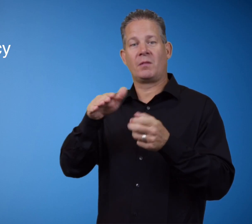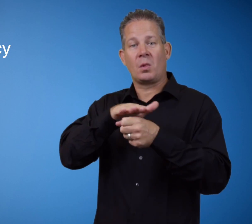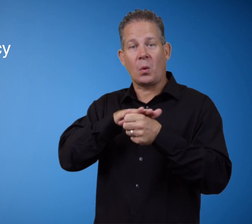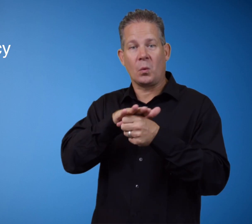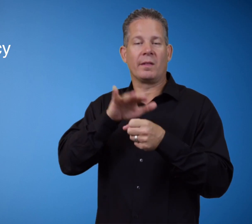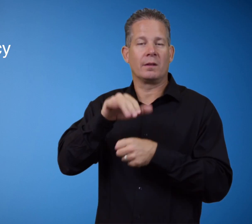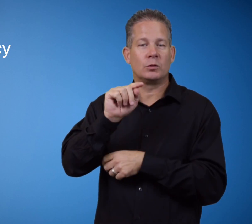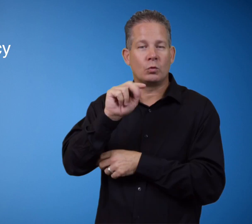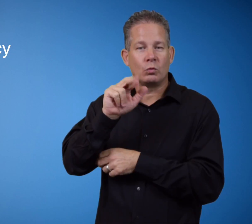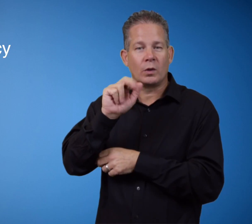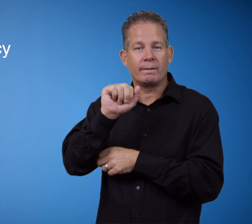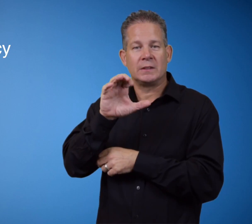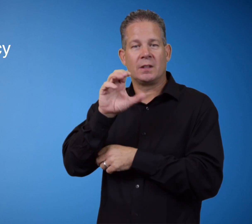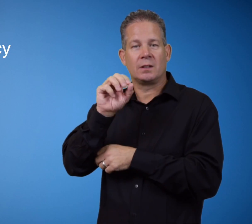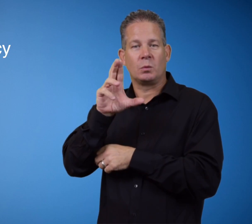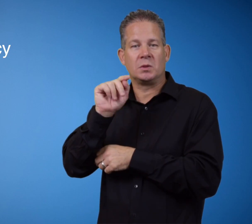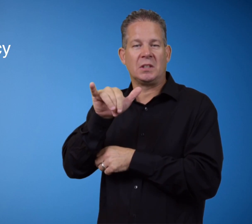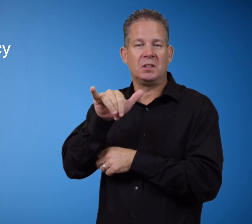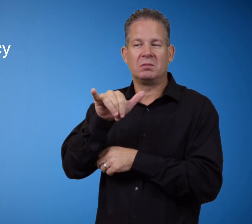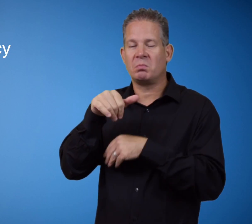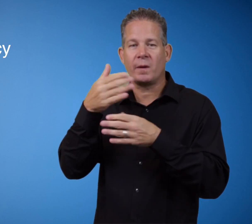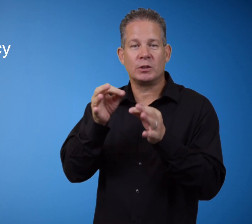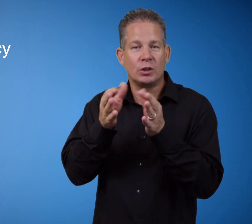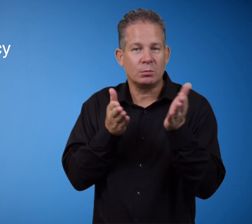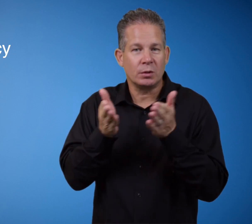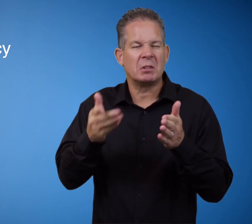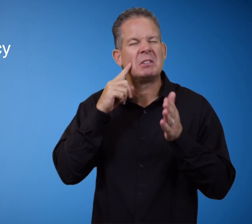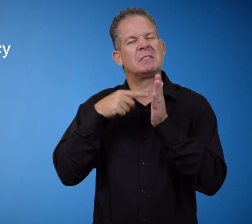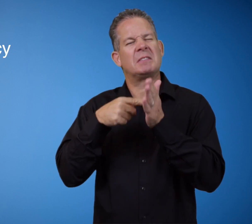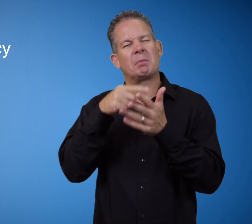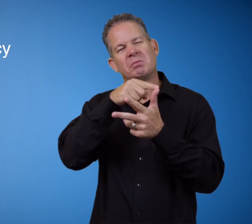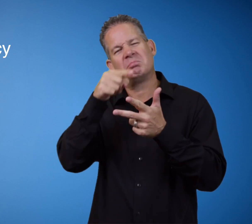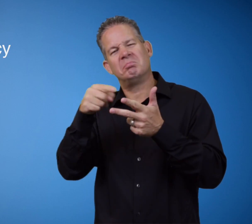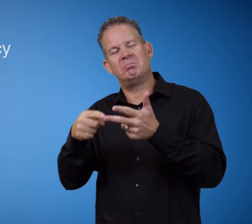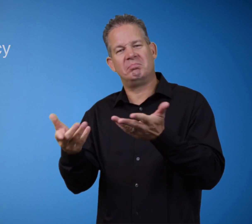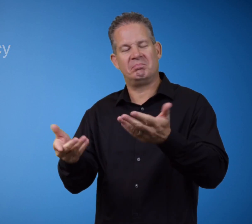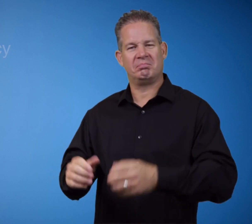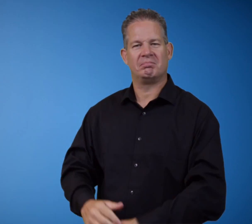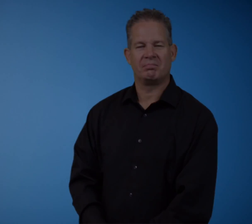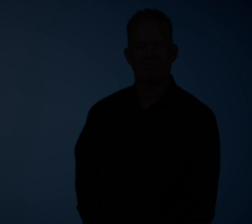A local agency is Travis County, who provides interpreting services. These are just some examples.